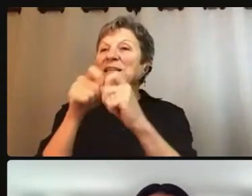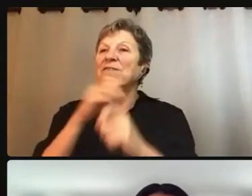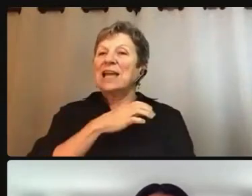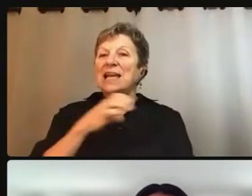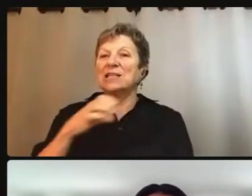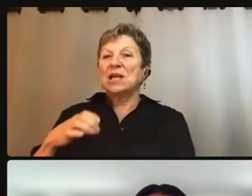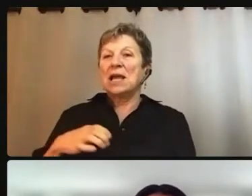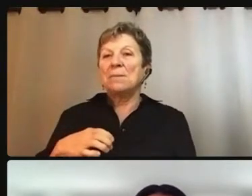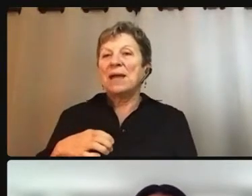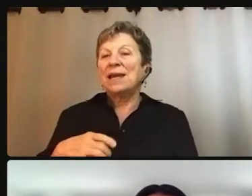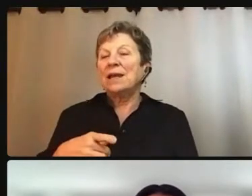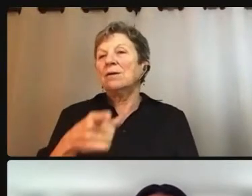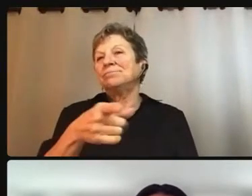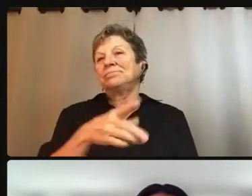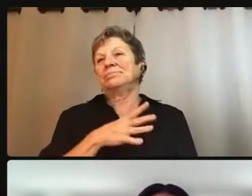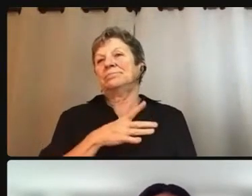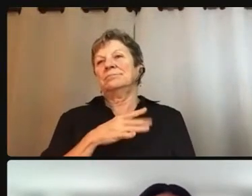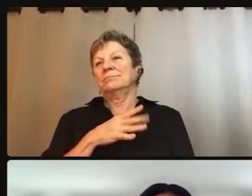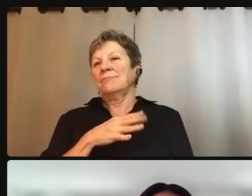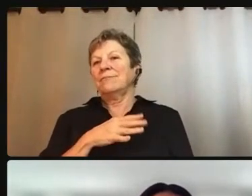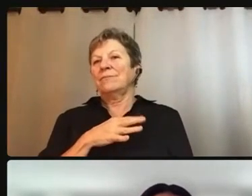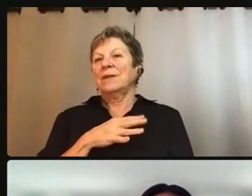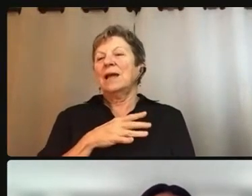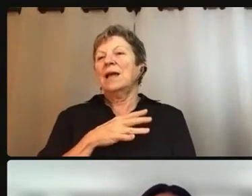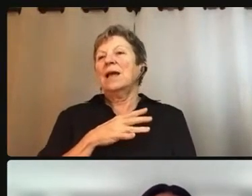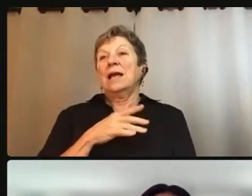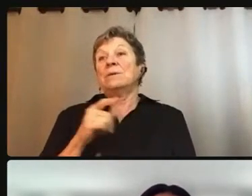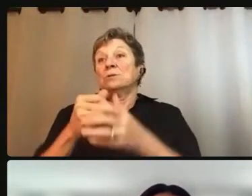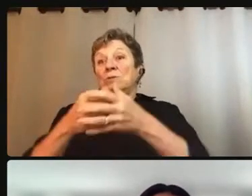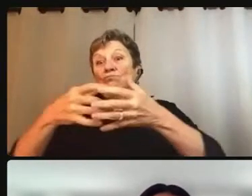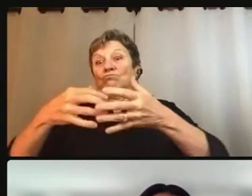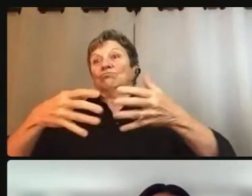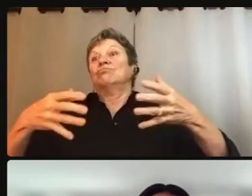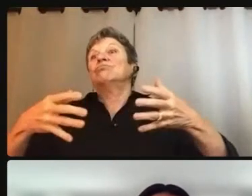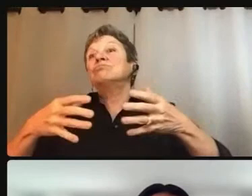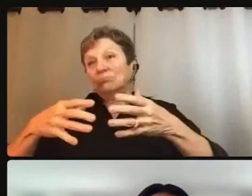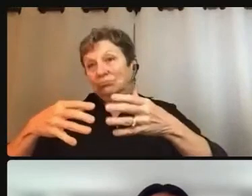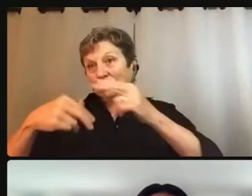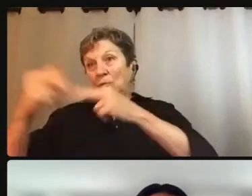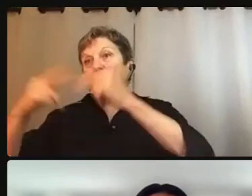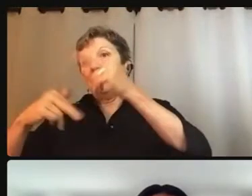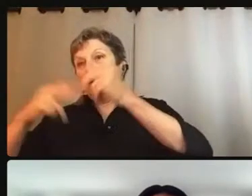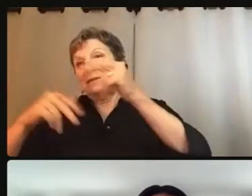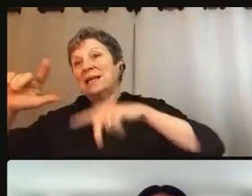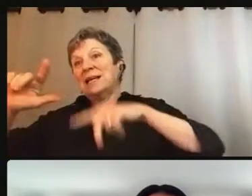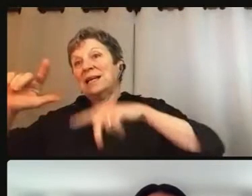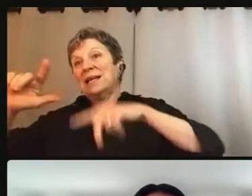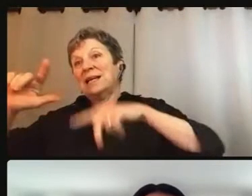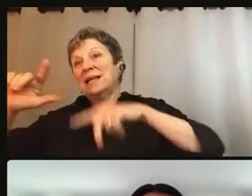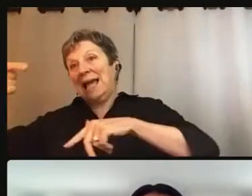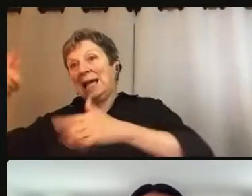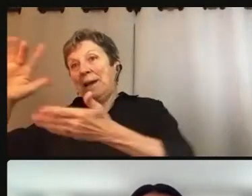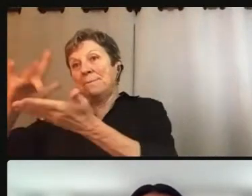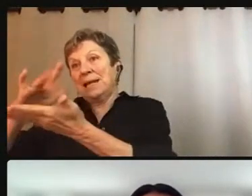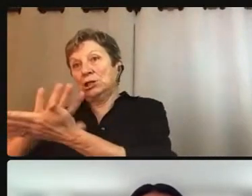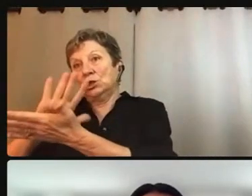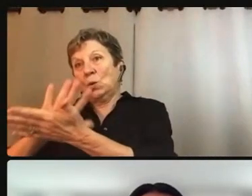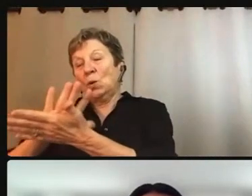WAS ALSO ON THE EDUCATION SPECIFICATION COMMITTEE AND THAT WAS KIND OF COOL.